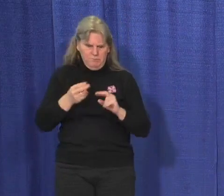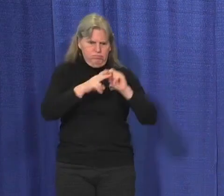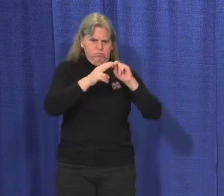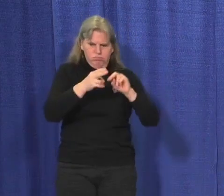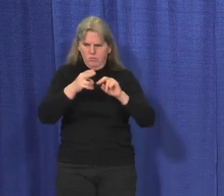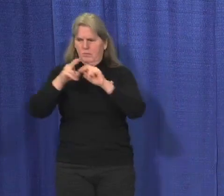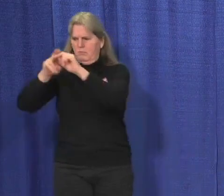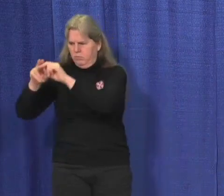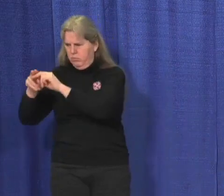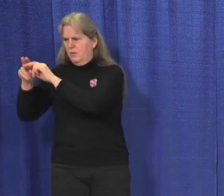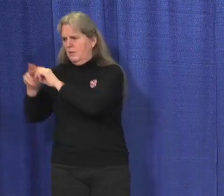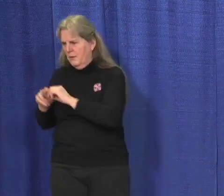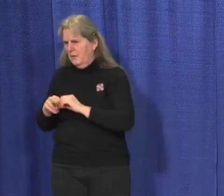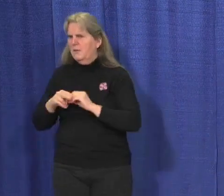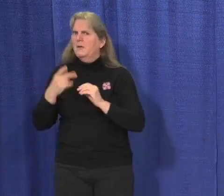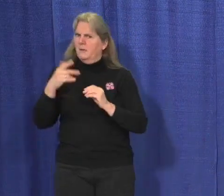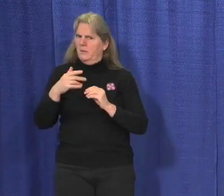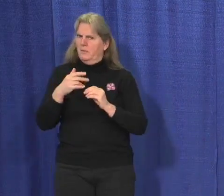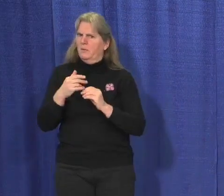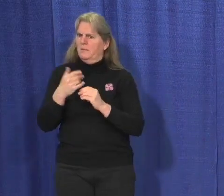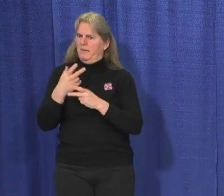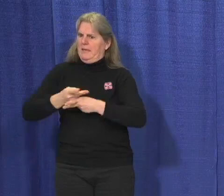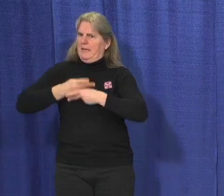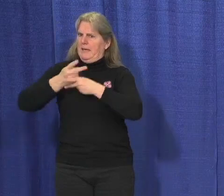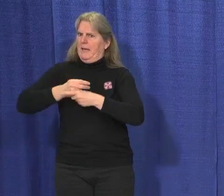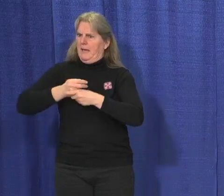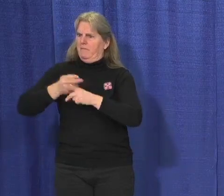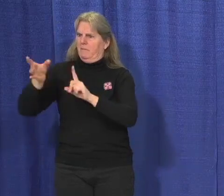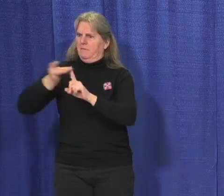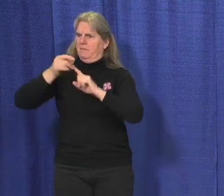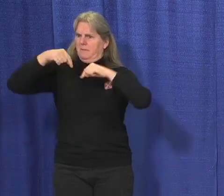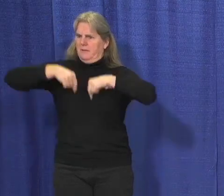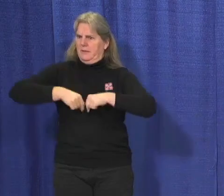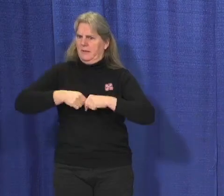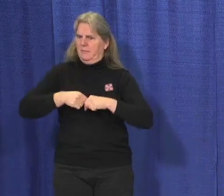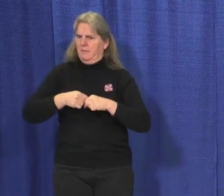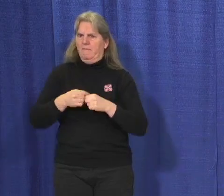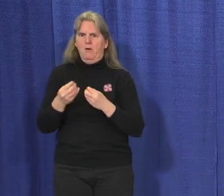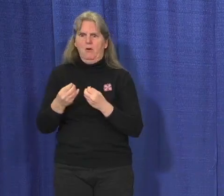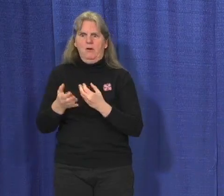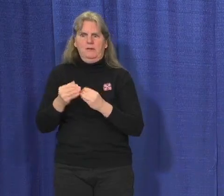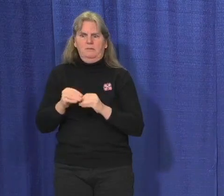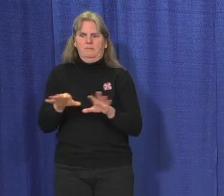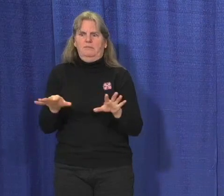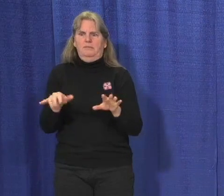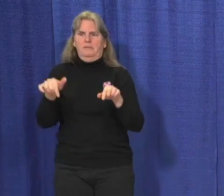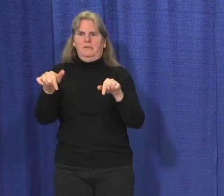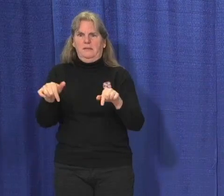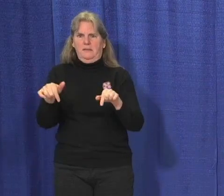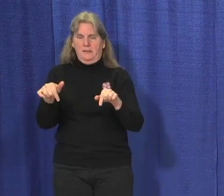increased and has increased our susceptibility to a potential